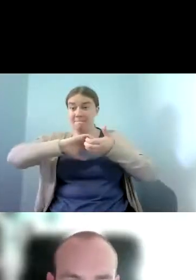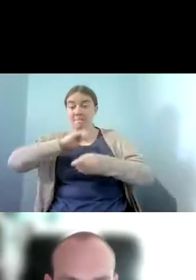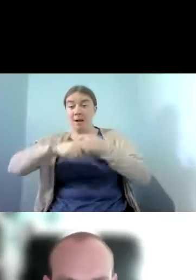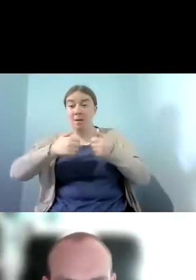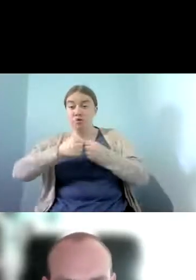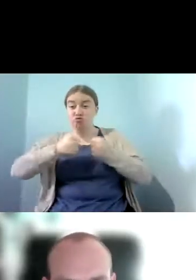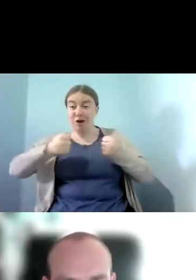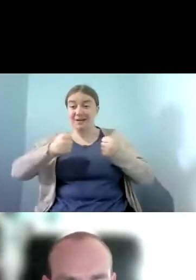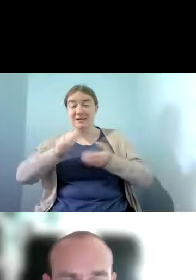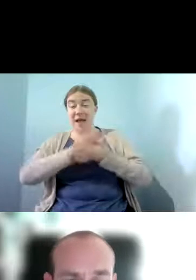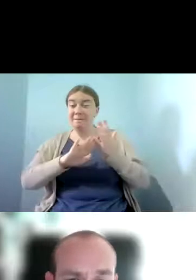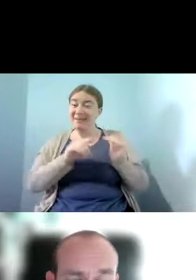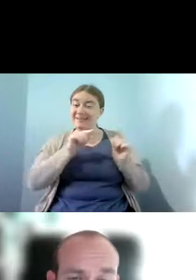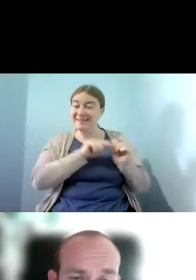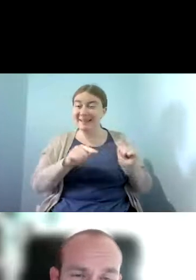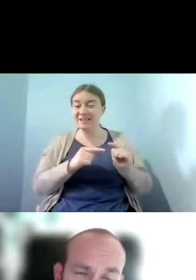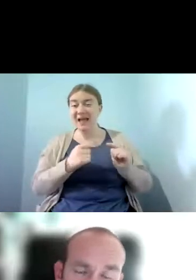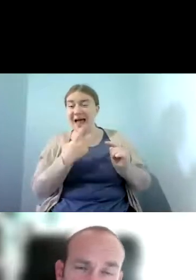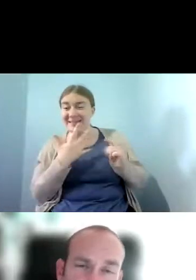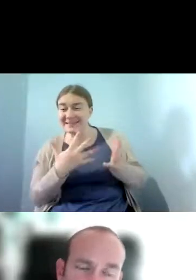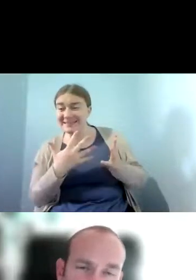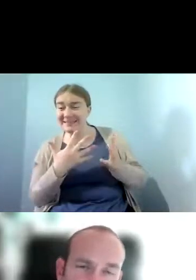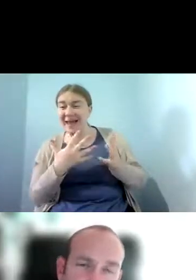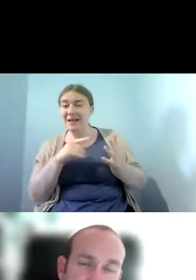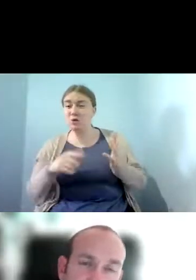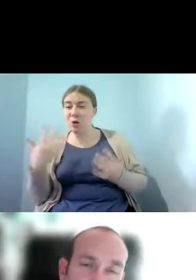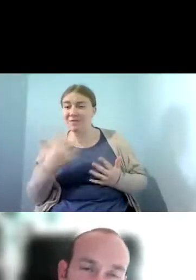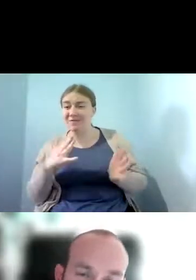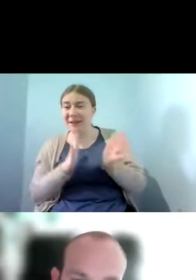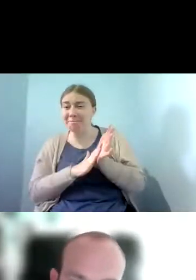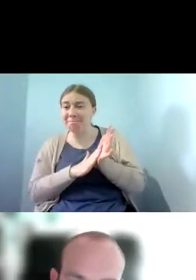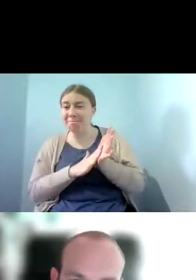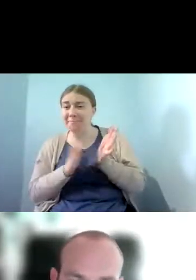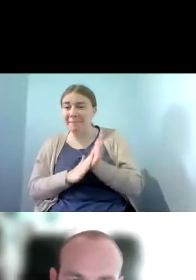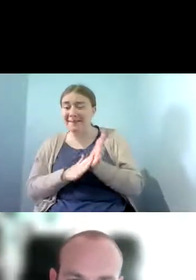about 10 to 15 mil too long so the overall length of the fish pass at diglis is is about